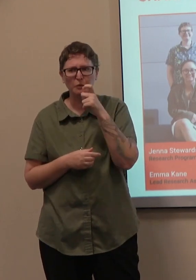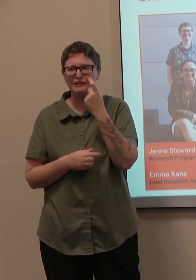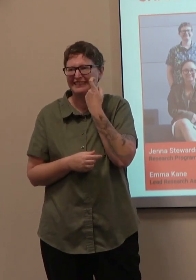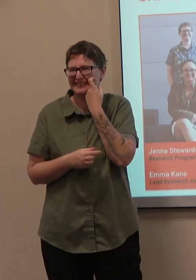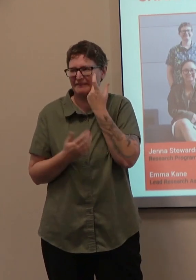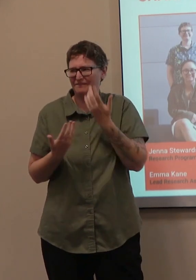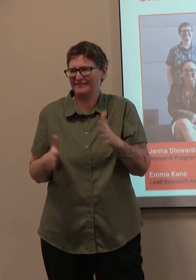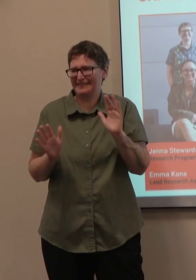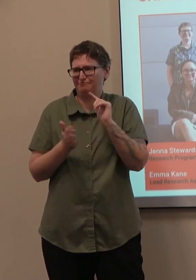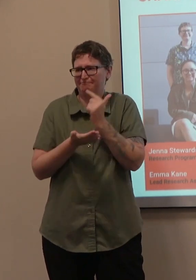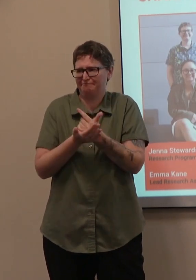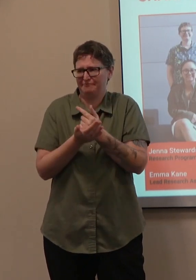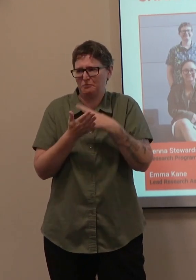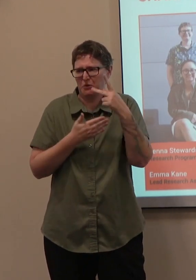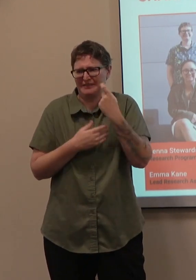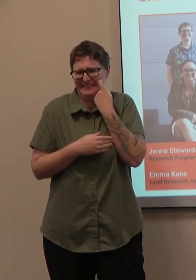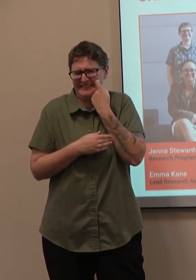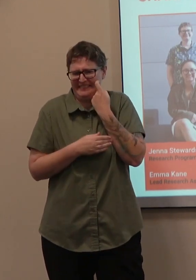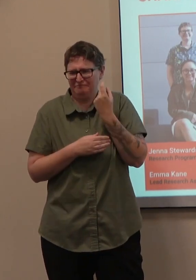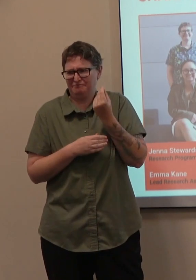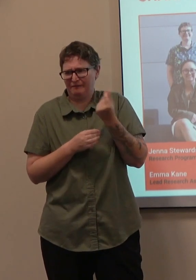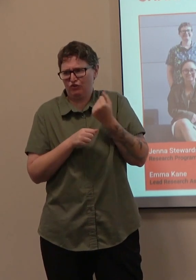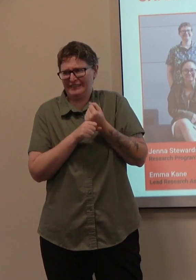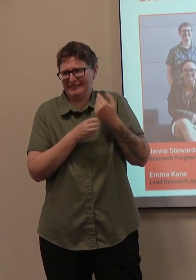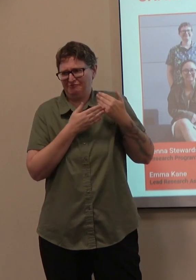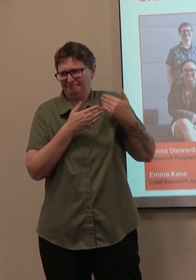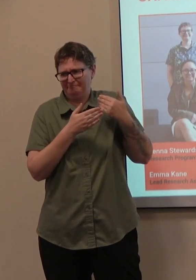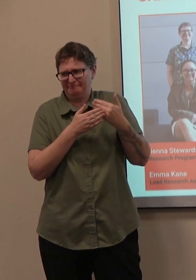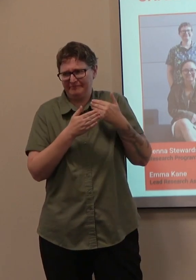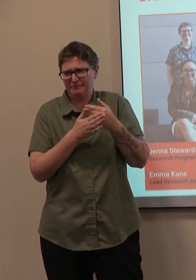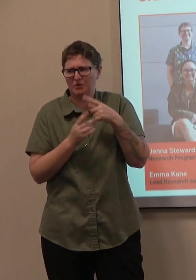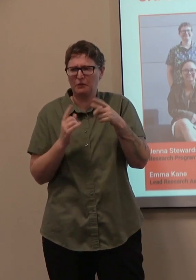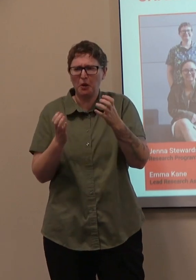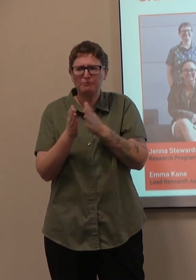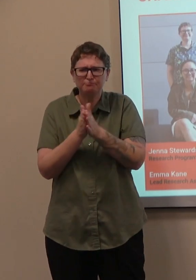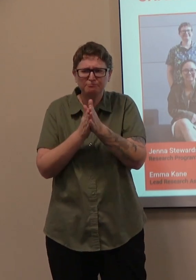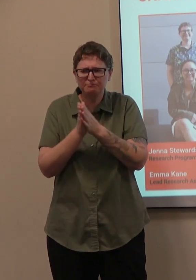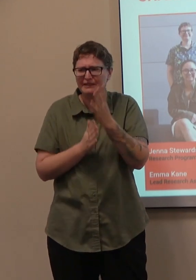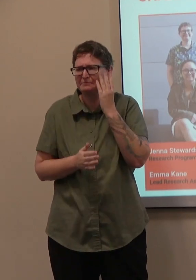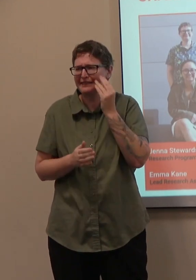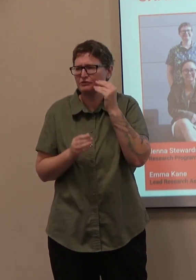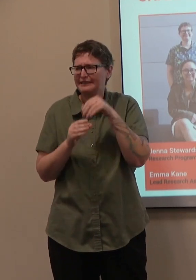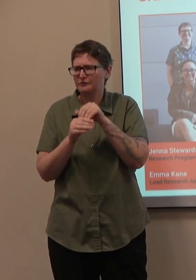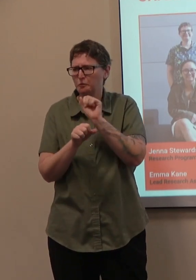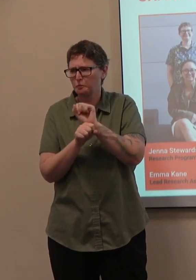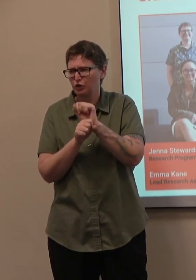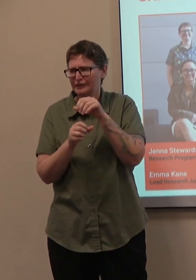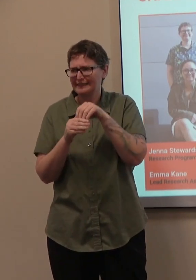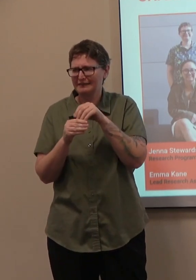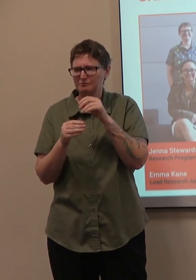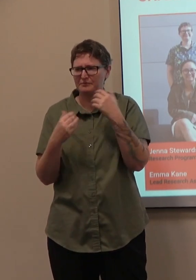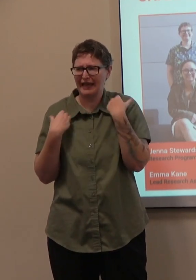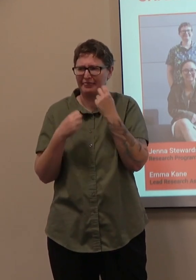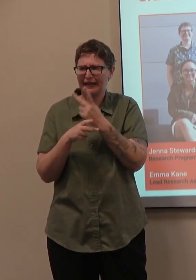We invite interpreters who have recently graduated from their ITPs, their interpreting programs, and they are motivated to work in